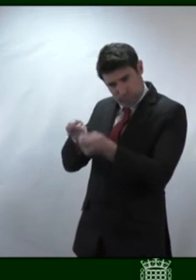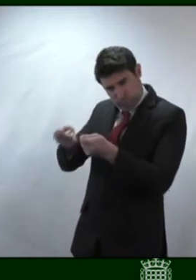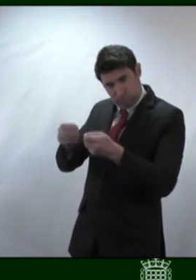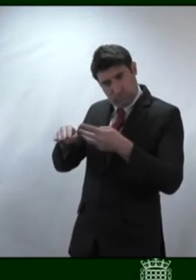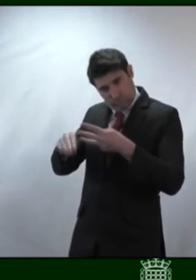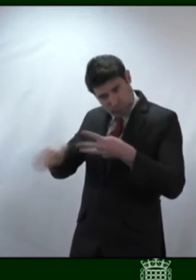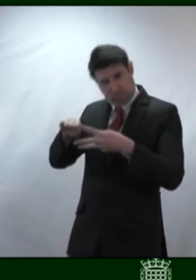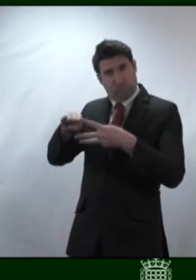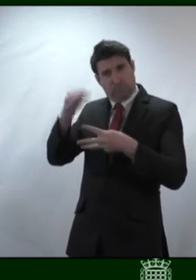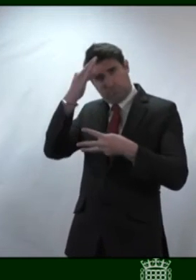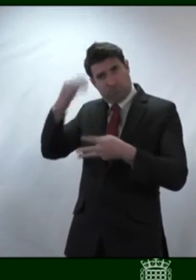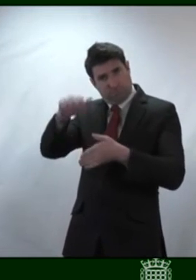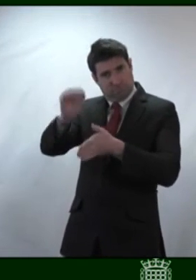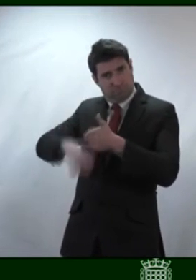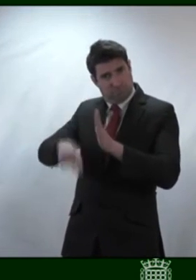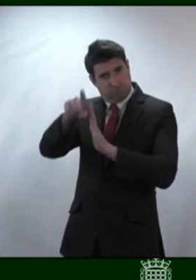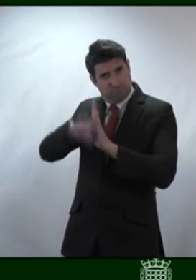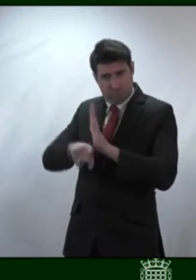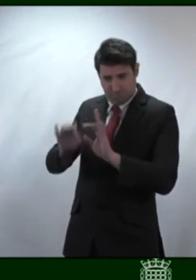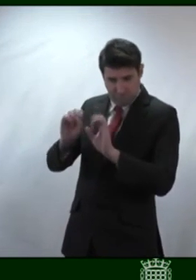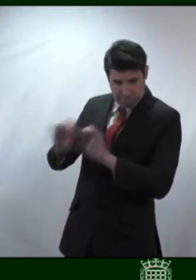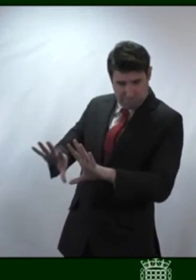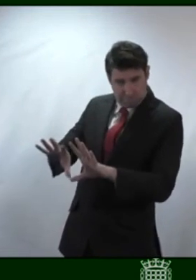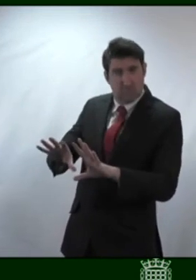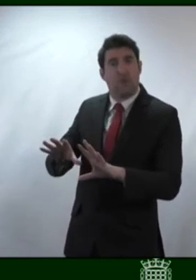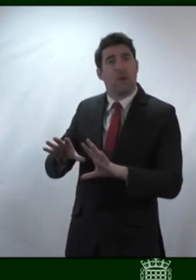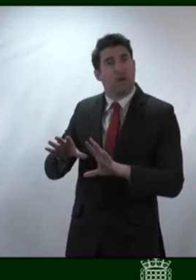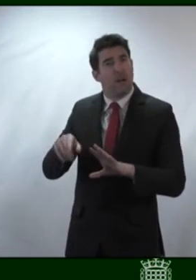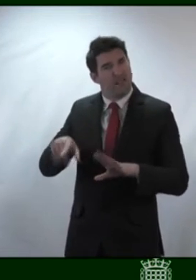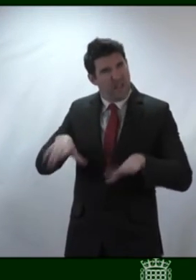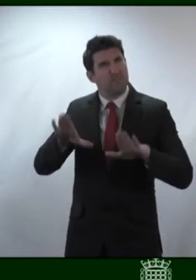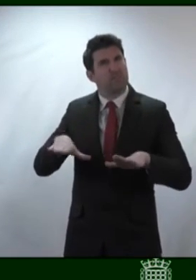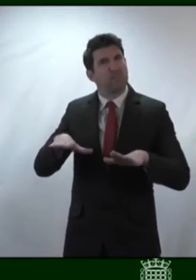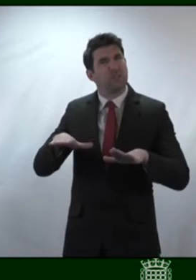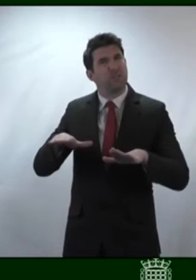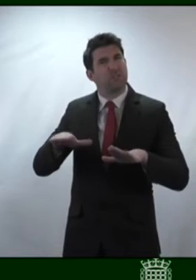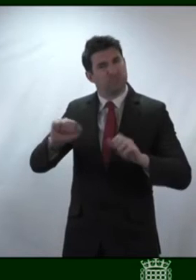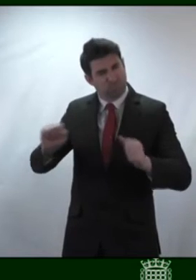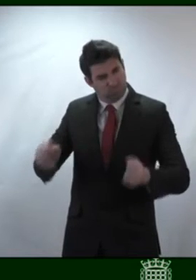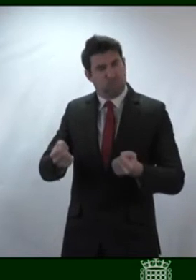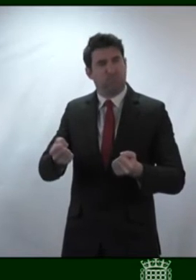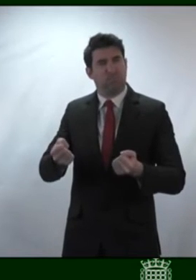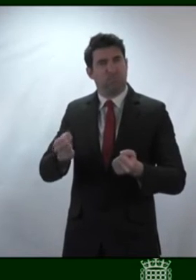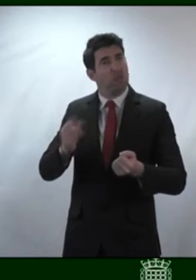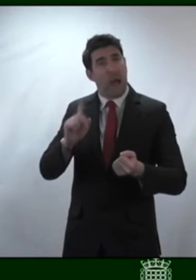forward for this country, and that is how we will defeat the virus—with vaccines, with community